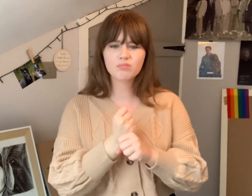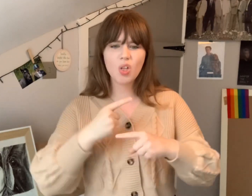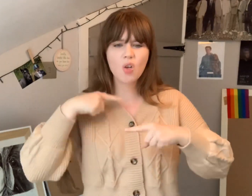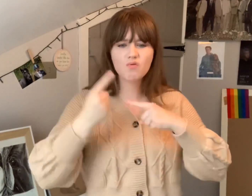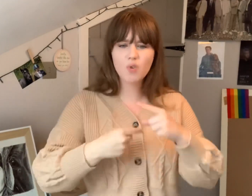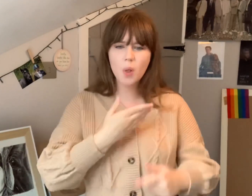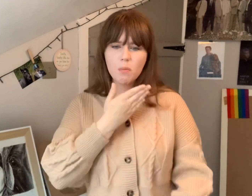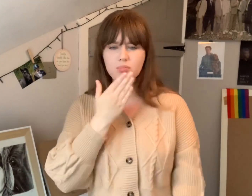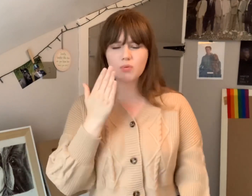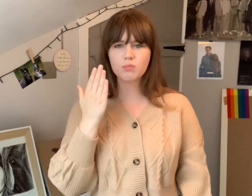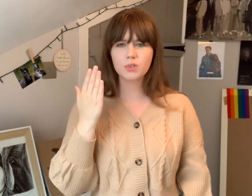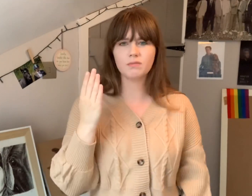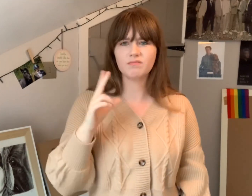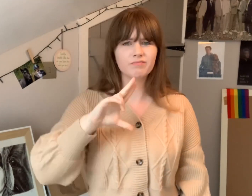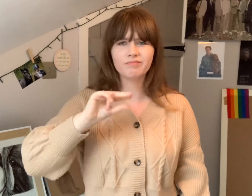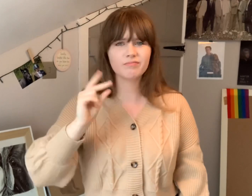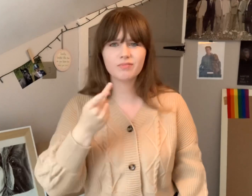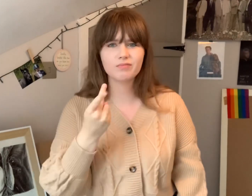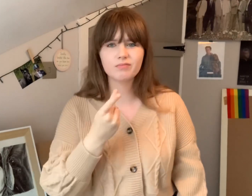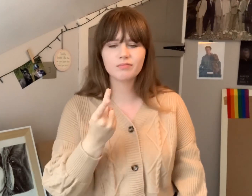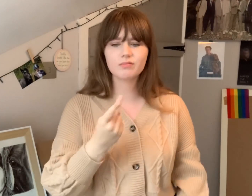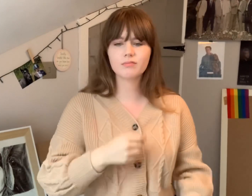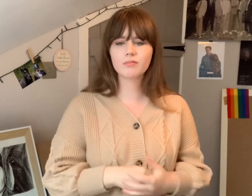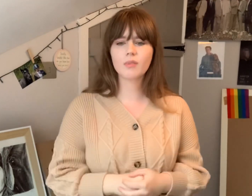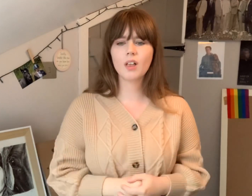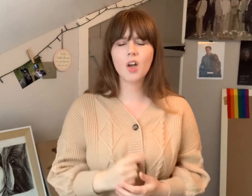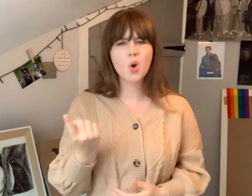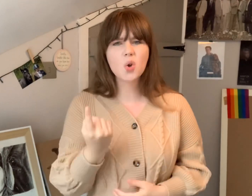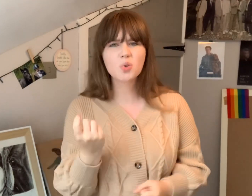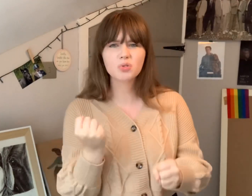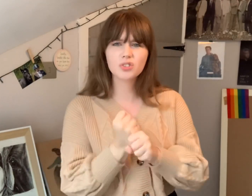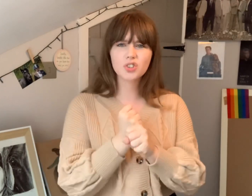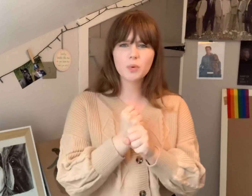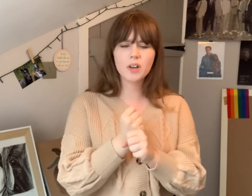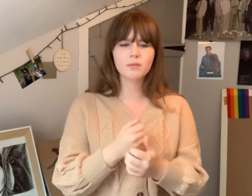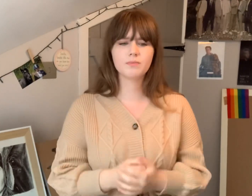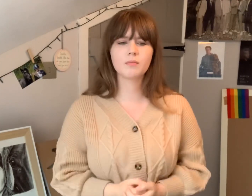Rolling in the poop If it's not us Who's going to do it?